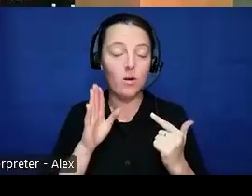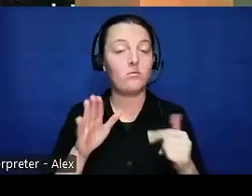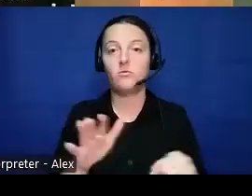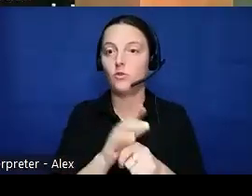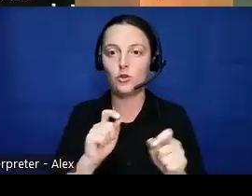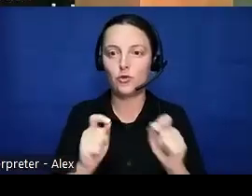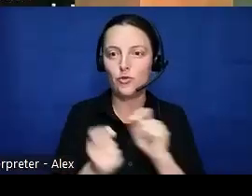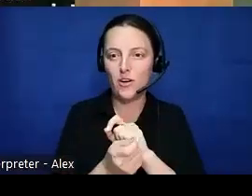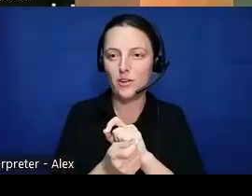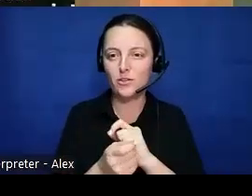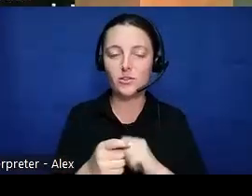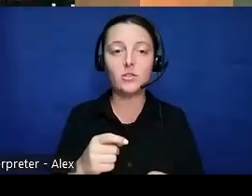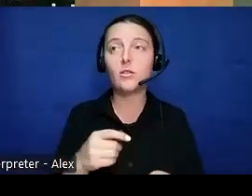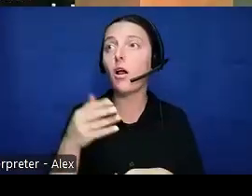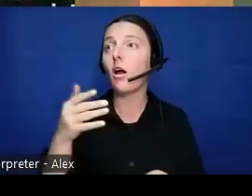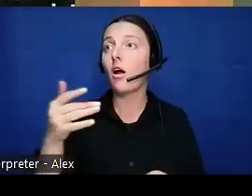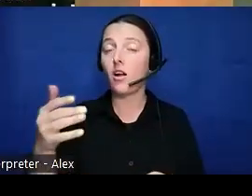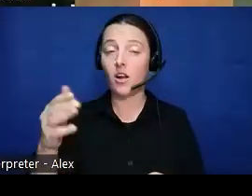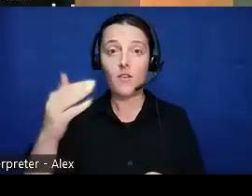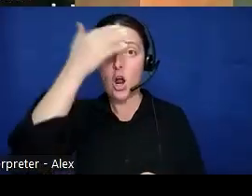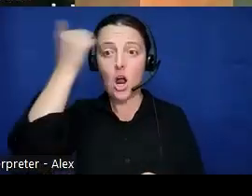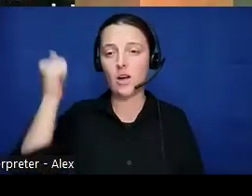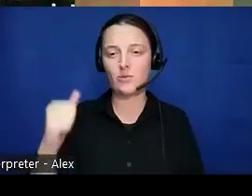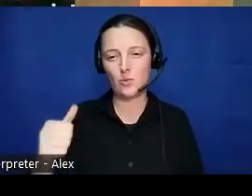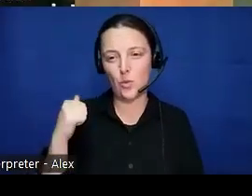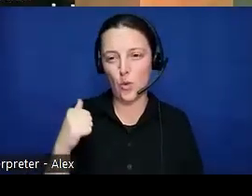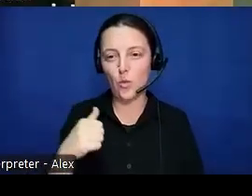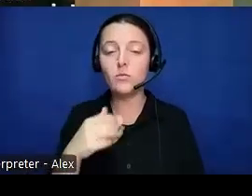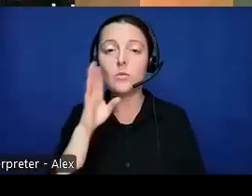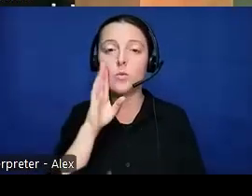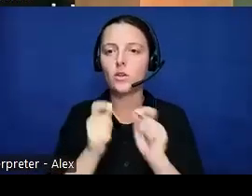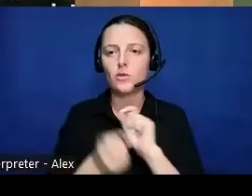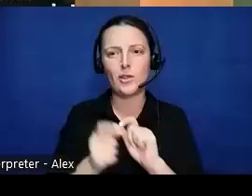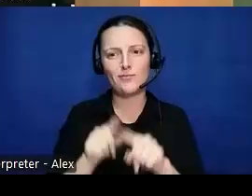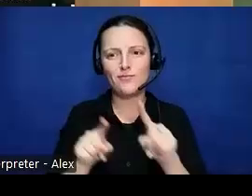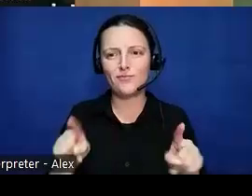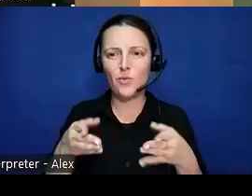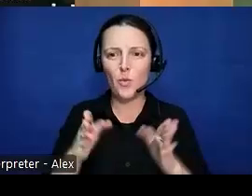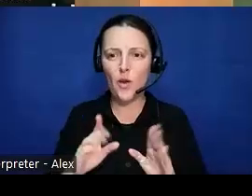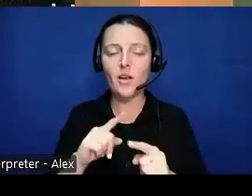you forget and it changes them in multiple ways social system the way they they view life